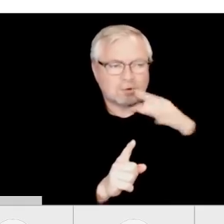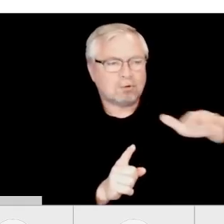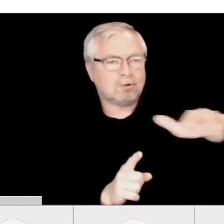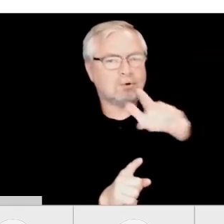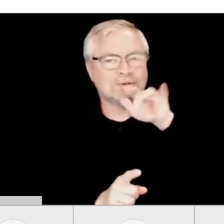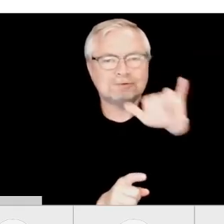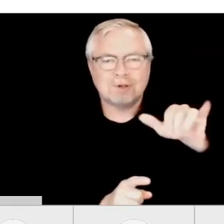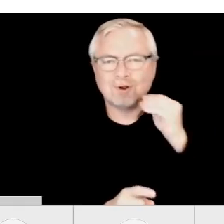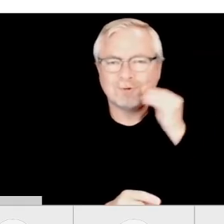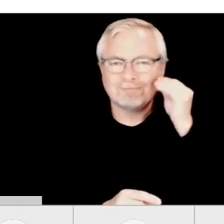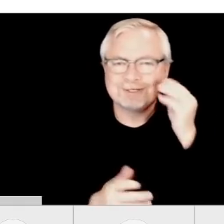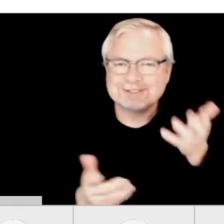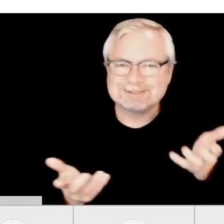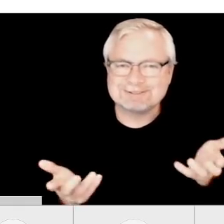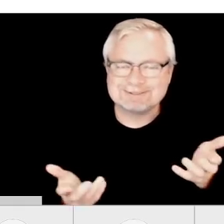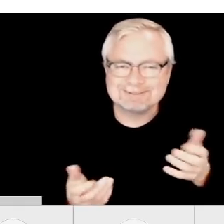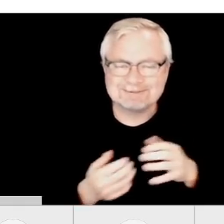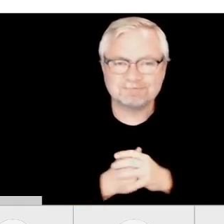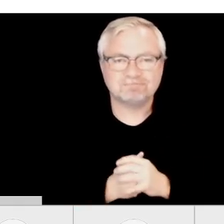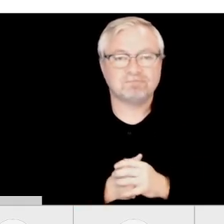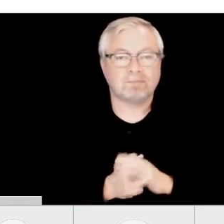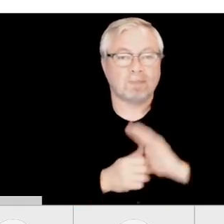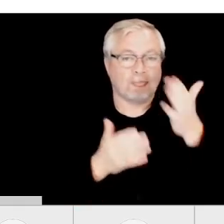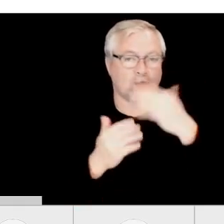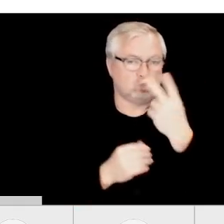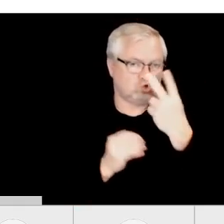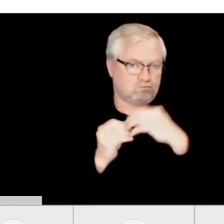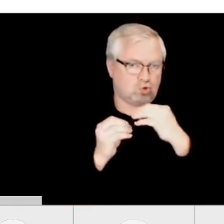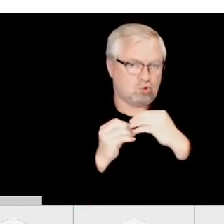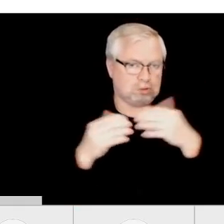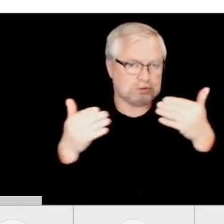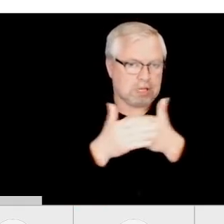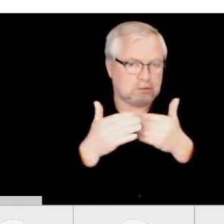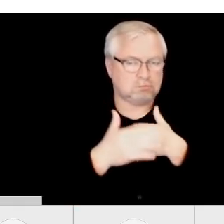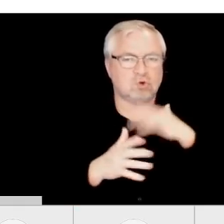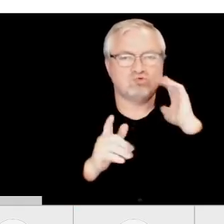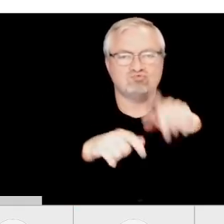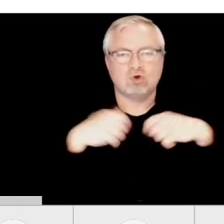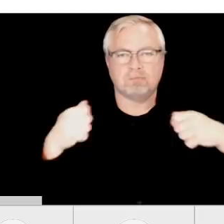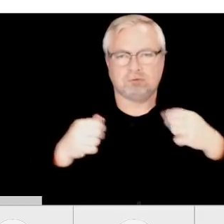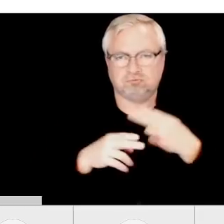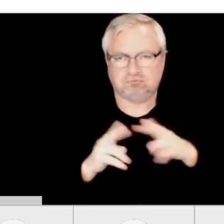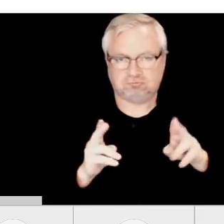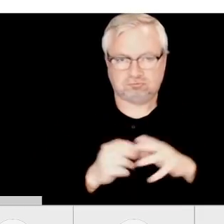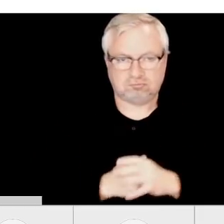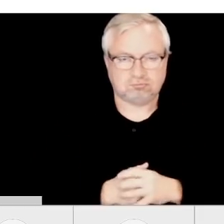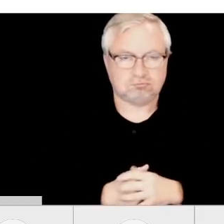I believe I have two more slides and I'll wrap up quickly. This is just to show you the daily death.